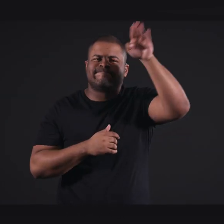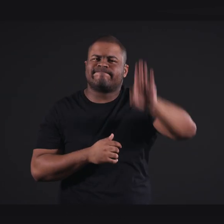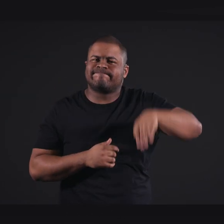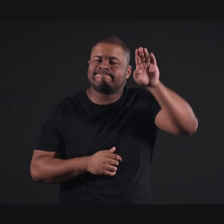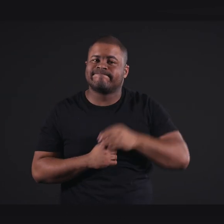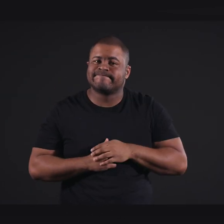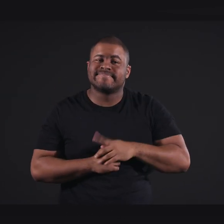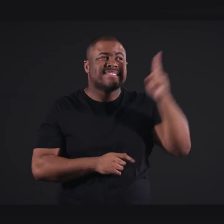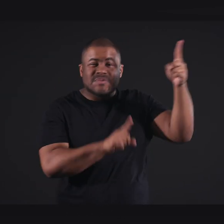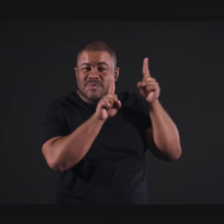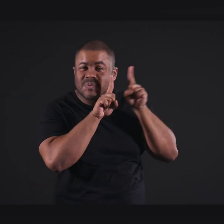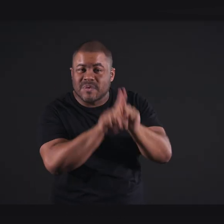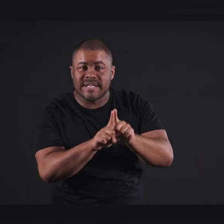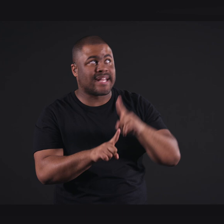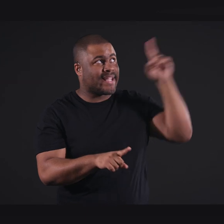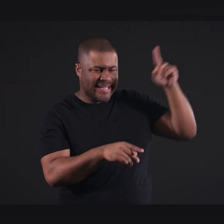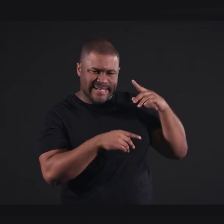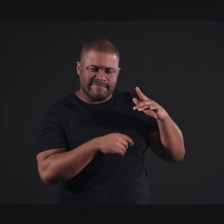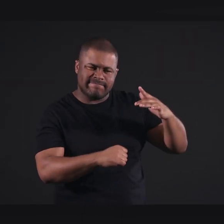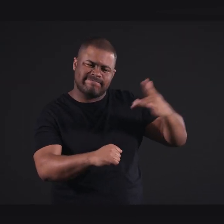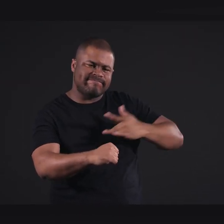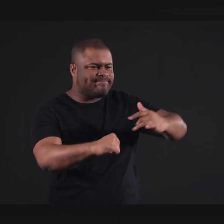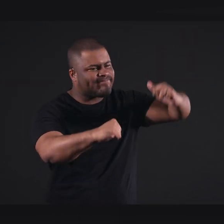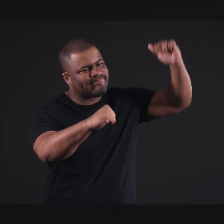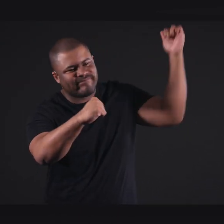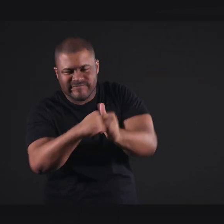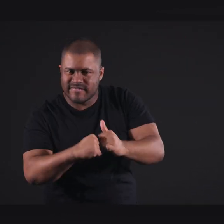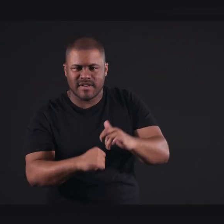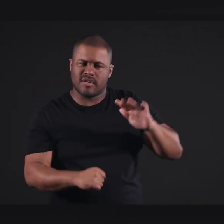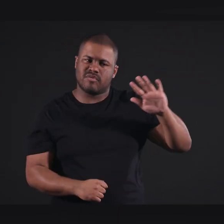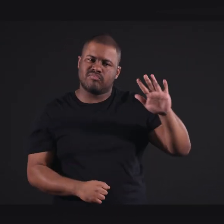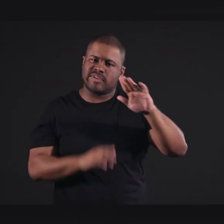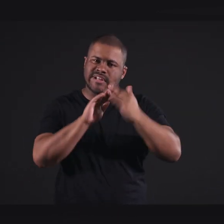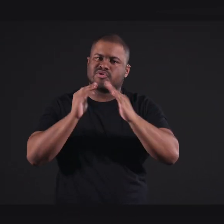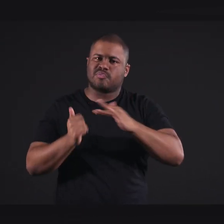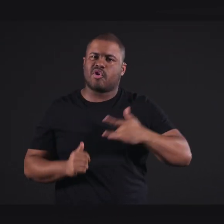I Am was with them when he moved Pharaoh’s heart to allow the people to flee and when